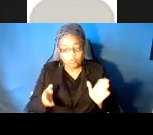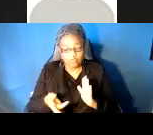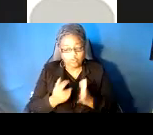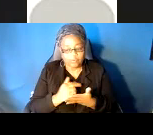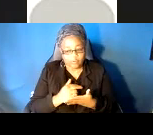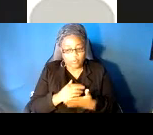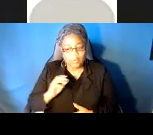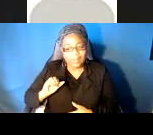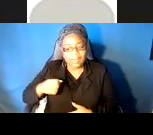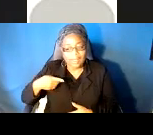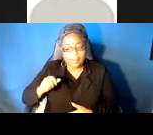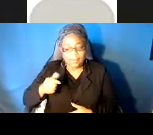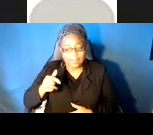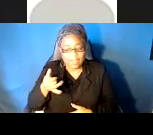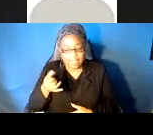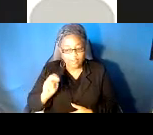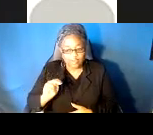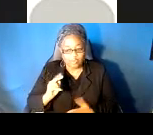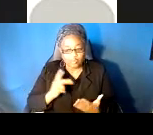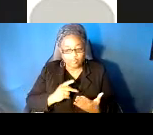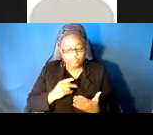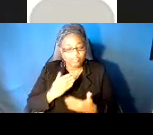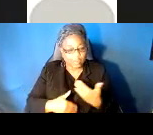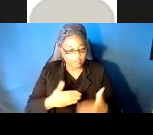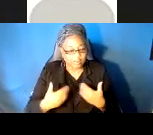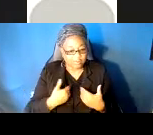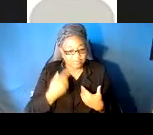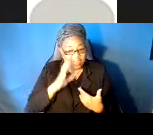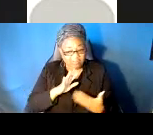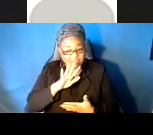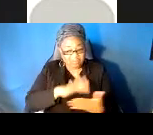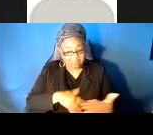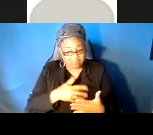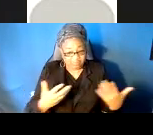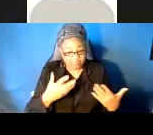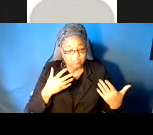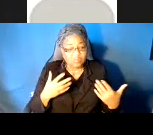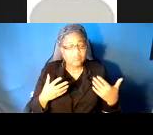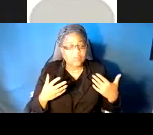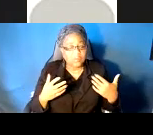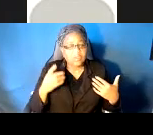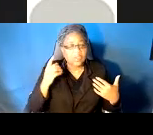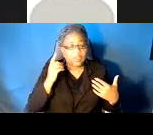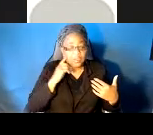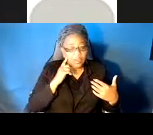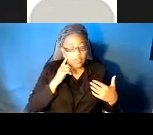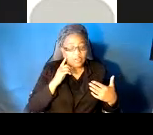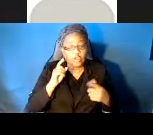It is a simple flow chart showing the application process as green arrows moving from one step to the next